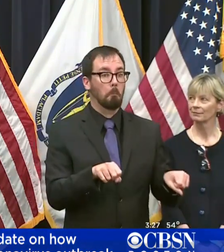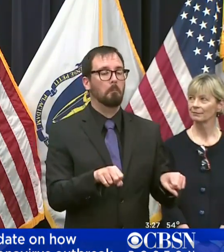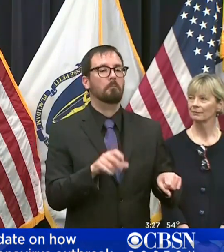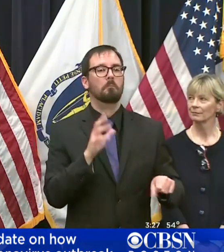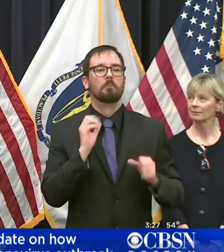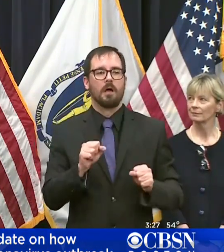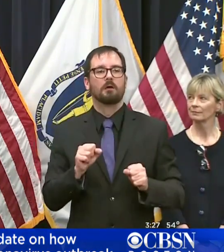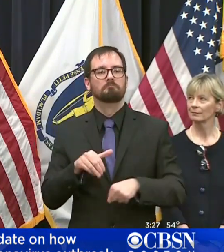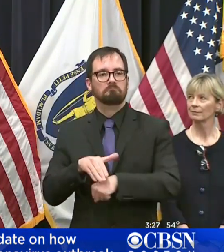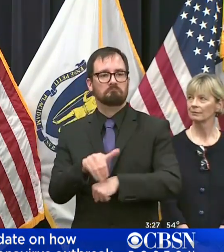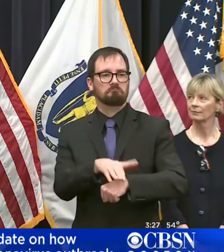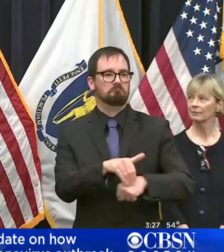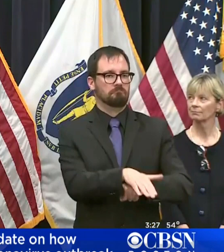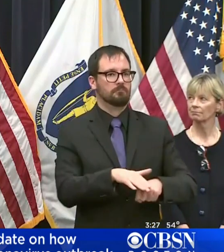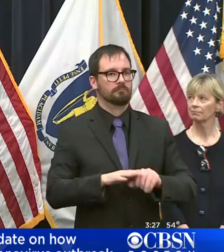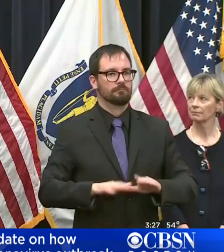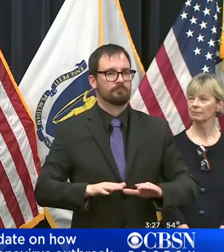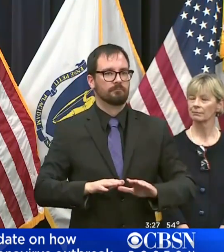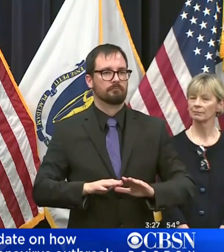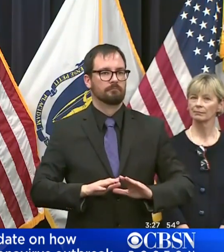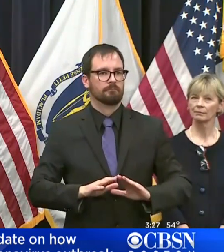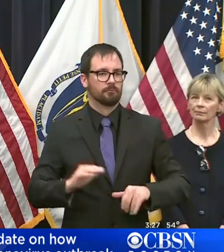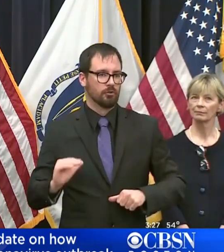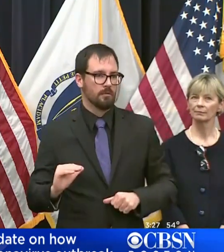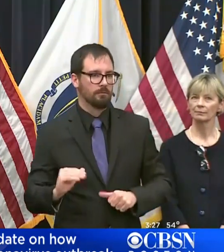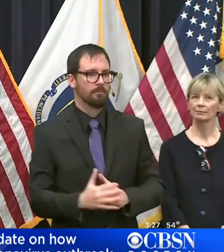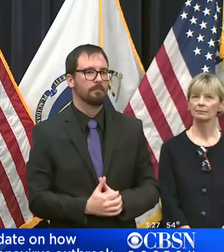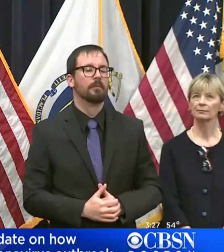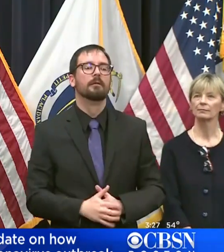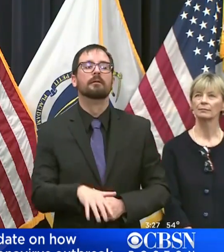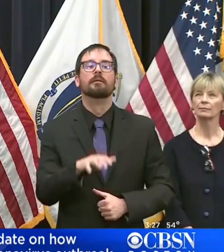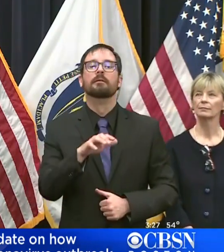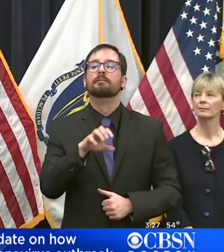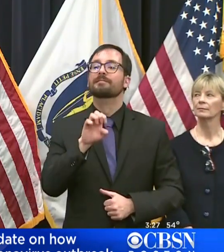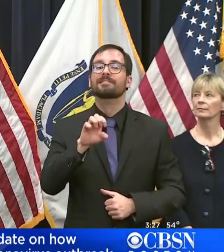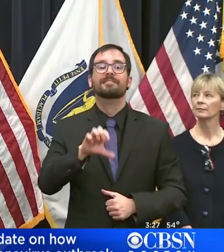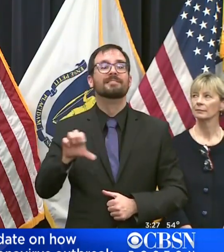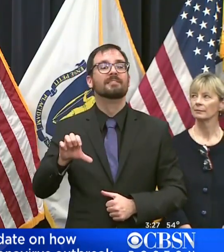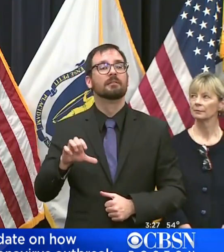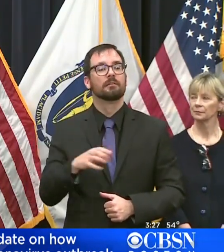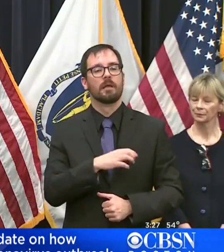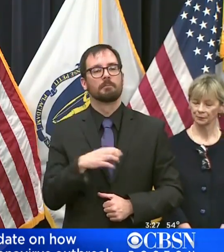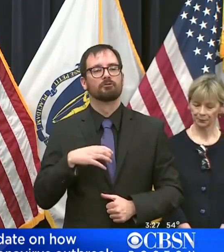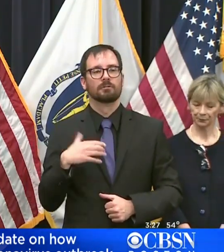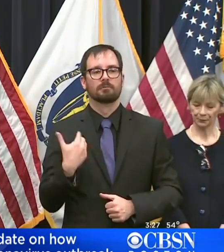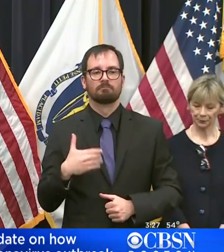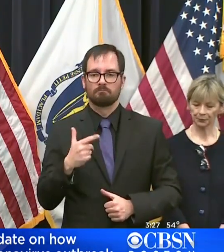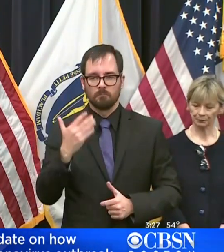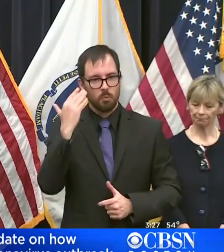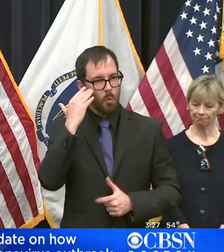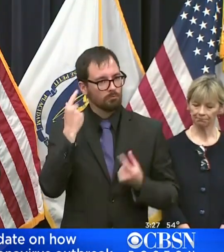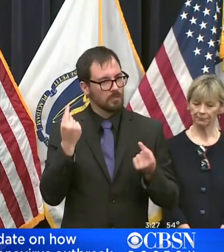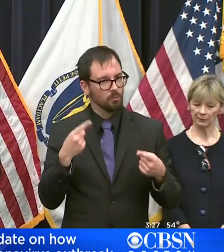WEEKS AGO NOW WITH RESPECT TO PROVIDING THAT SERVICE. WE SPENT A LOT OF TIME ON THE PHONE YESTERDAY WITH THE COMMISSIONER. I THINK SHE IS PRETTY PLUGGED